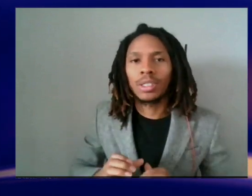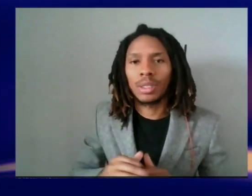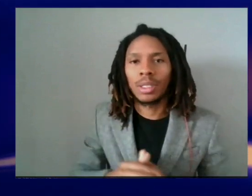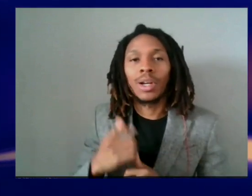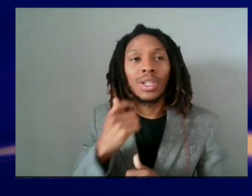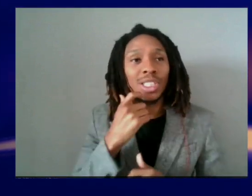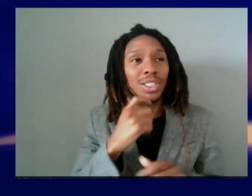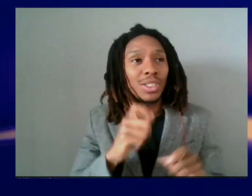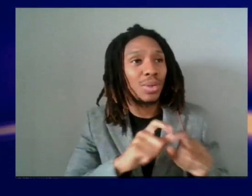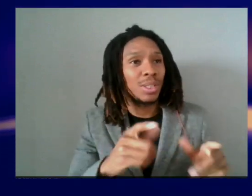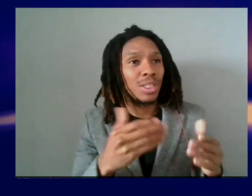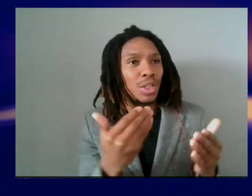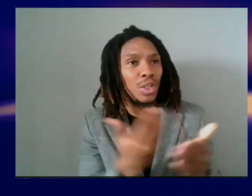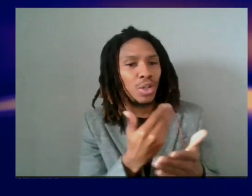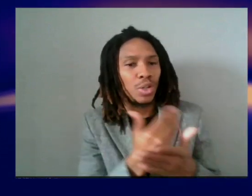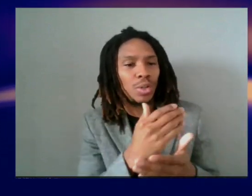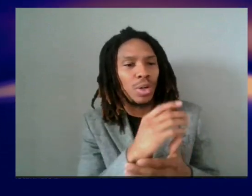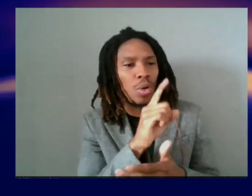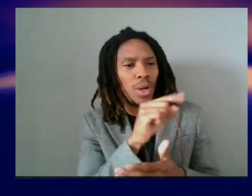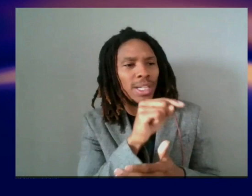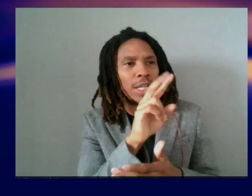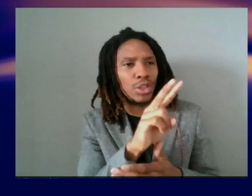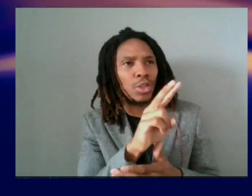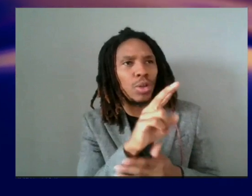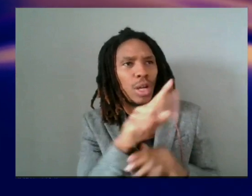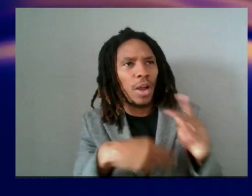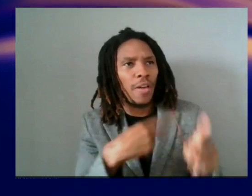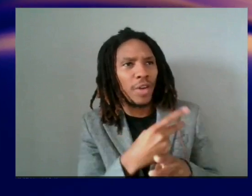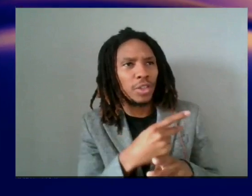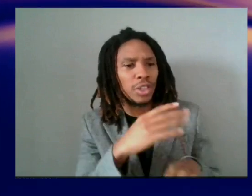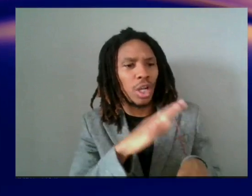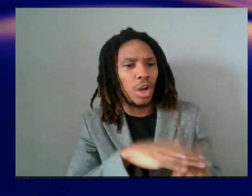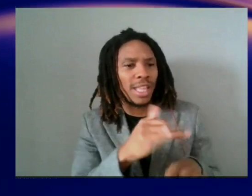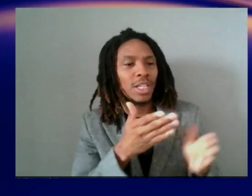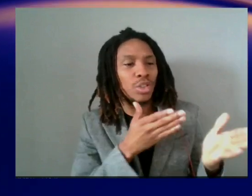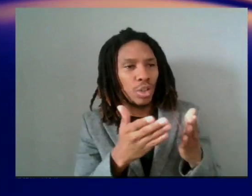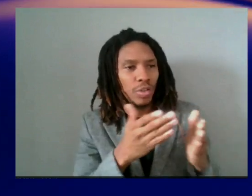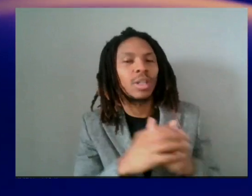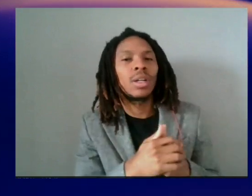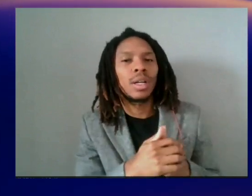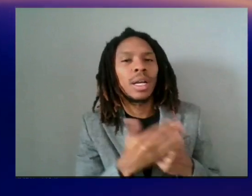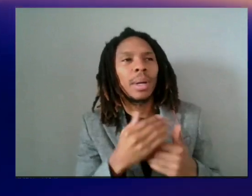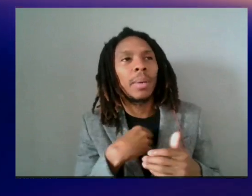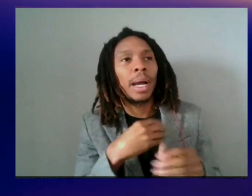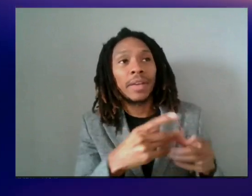that's the latest version that's available on the service. And maybe I can give you a demo. Yeah, absolutely.